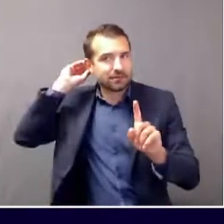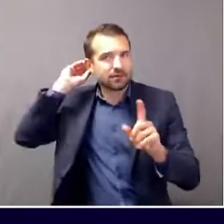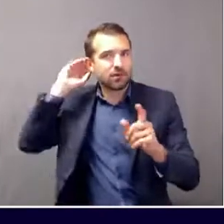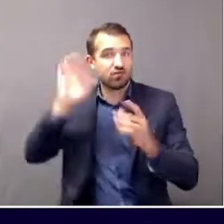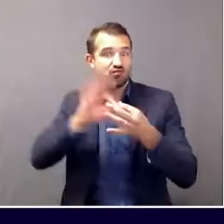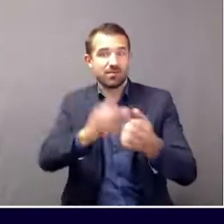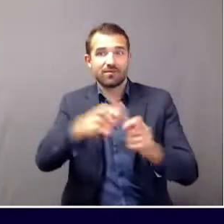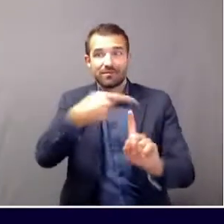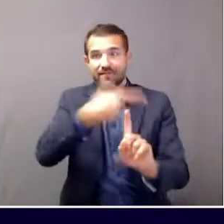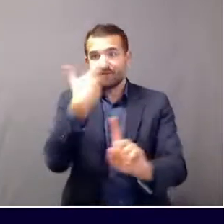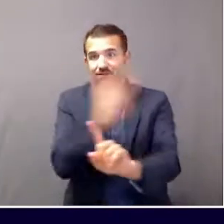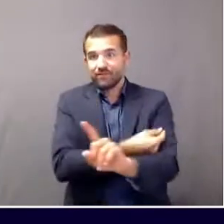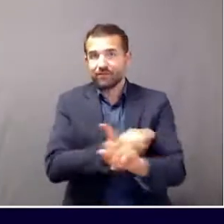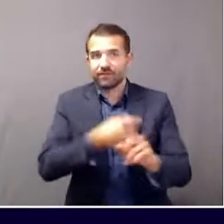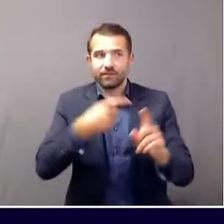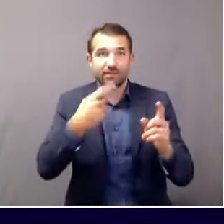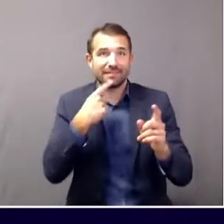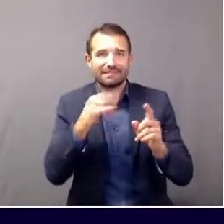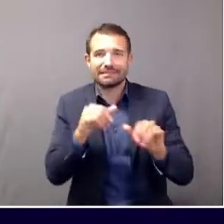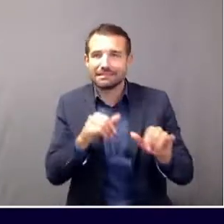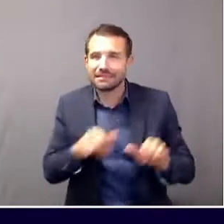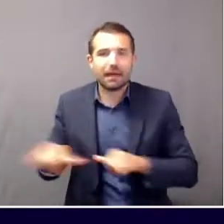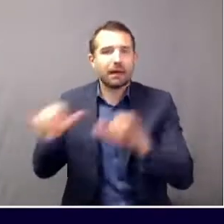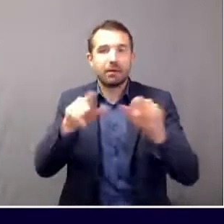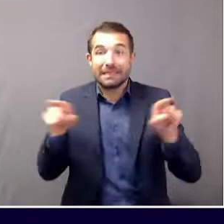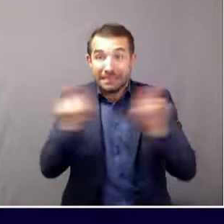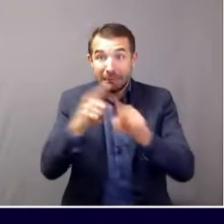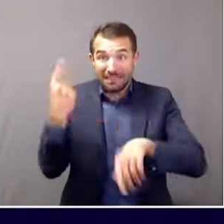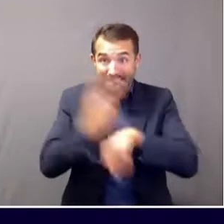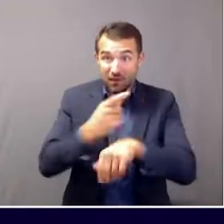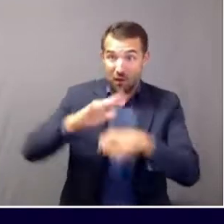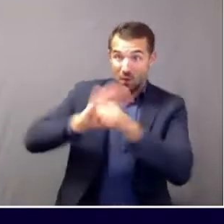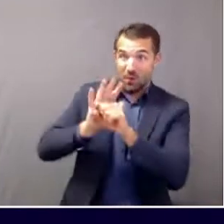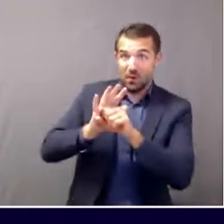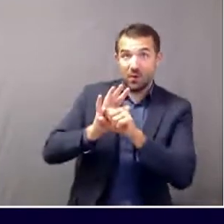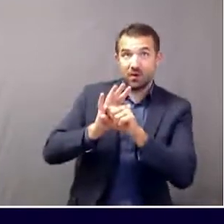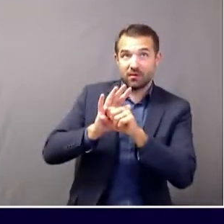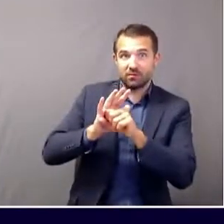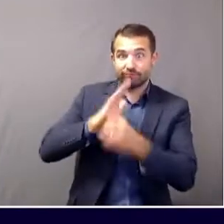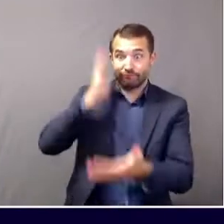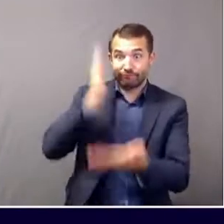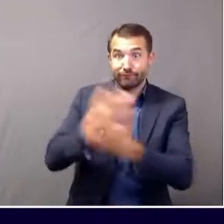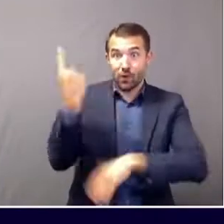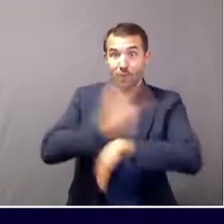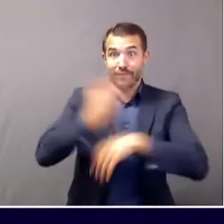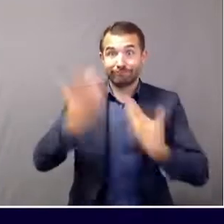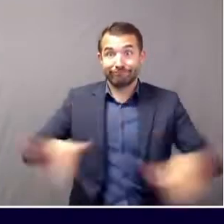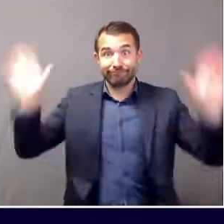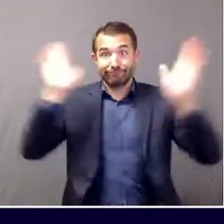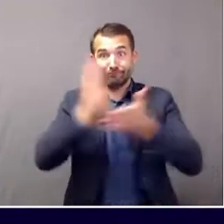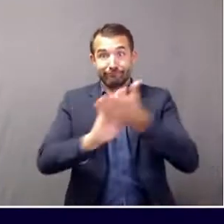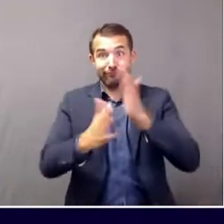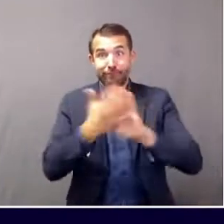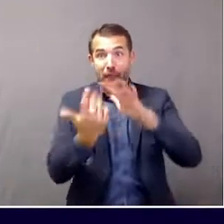will not be the day that code